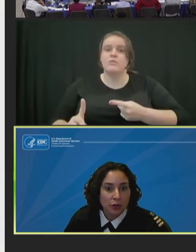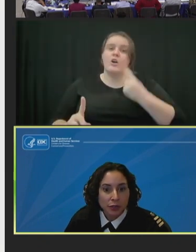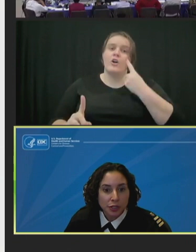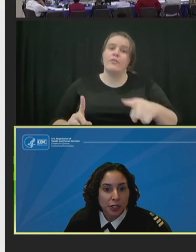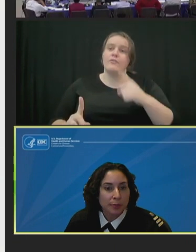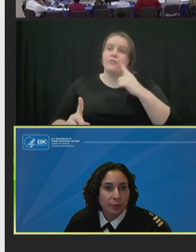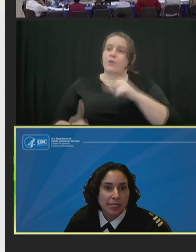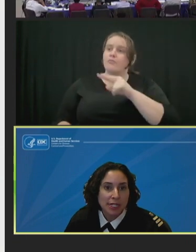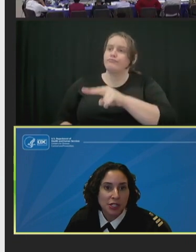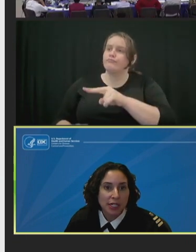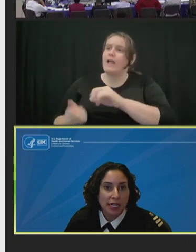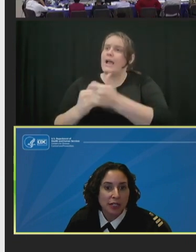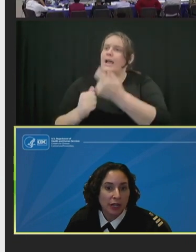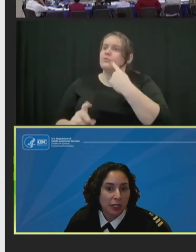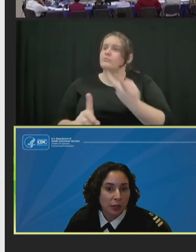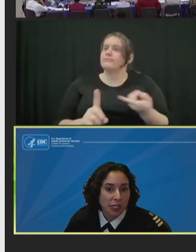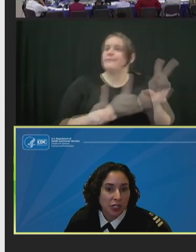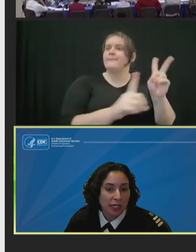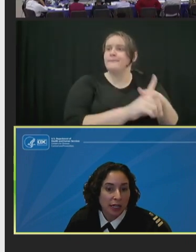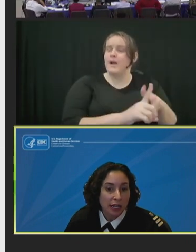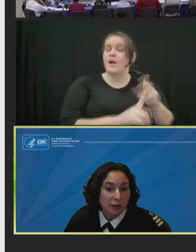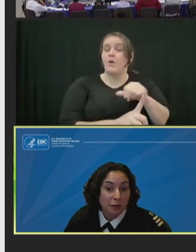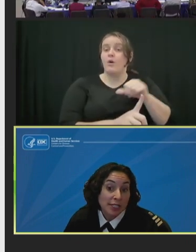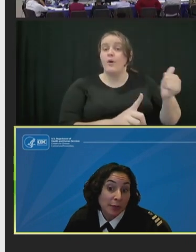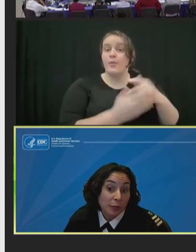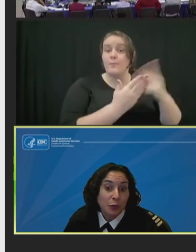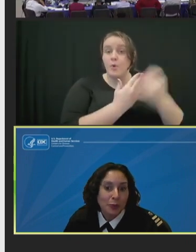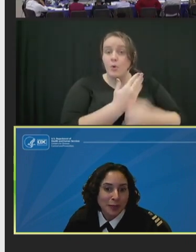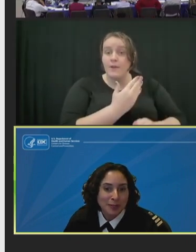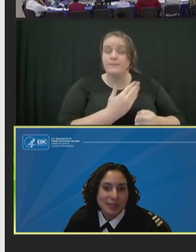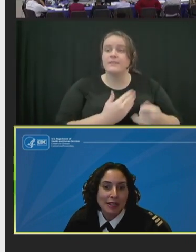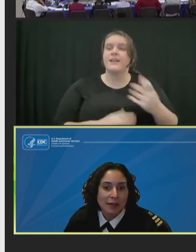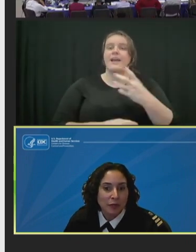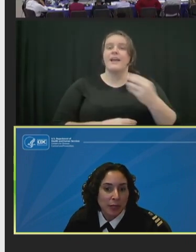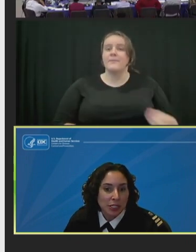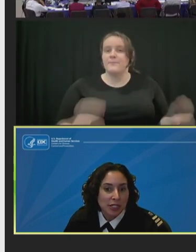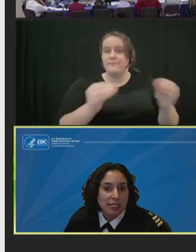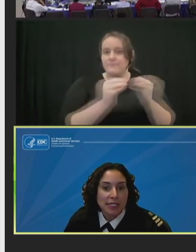future implementation and evaluation. For example, we'll be using the information to